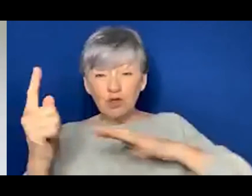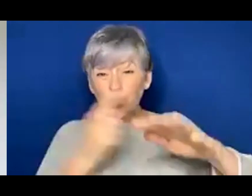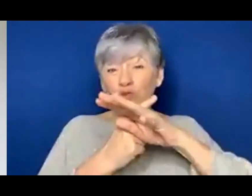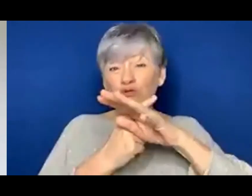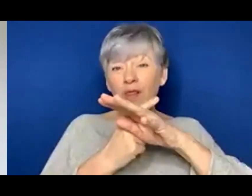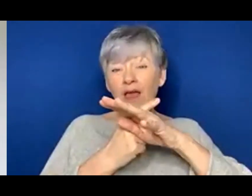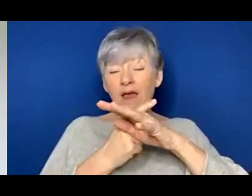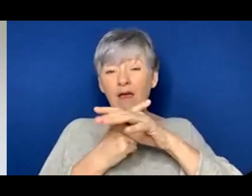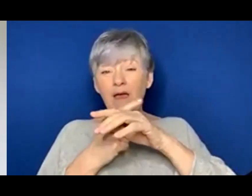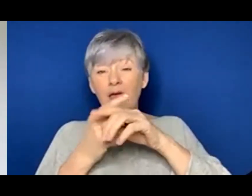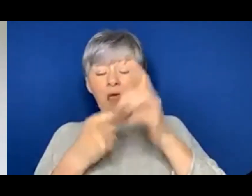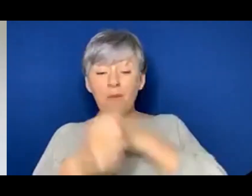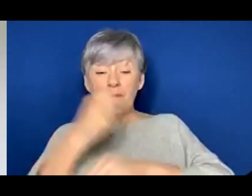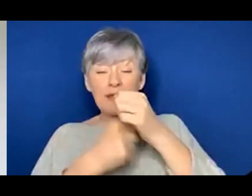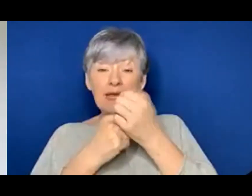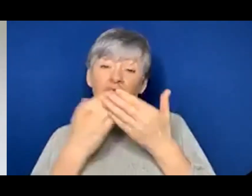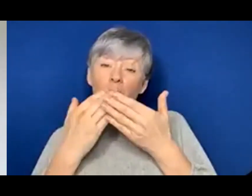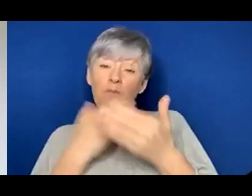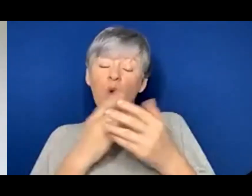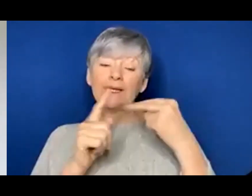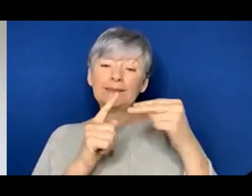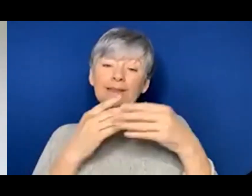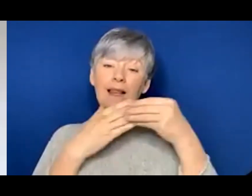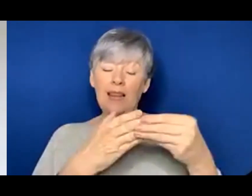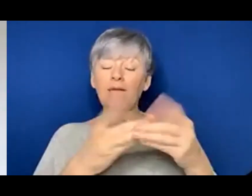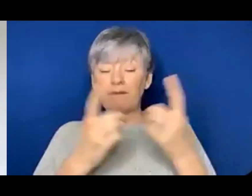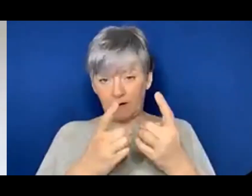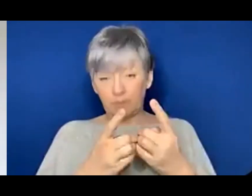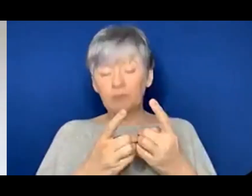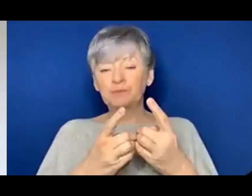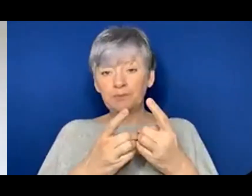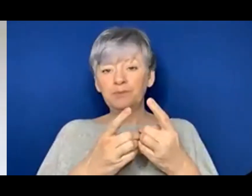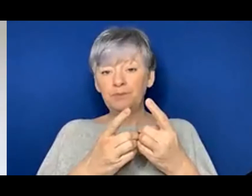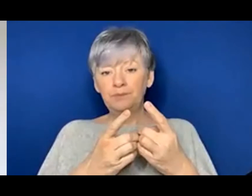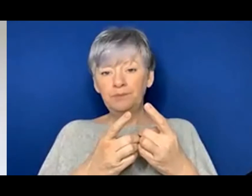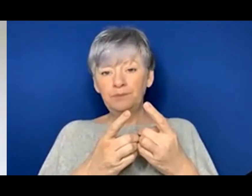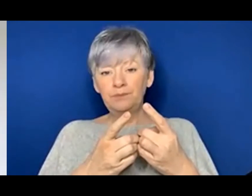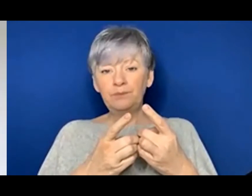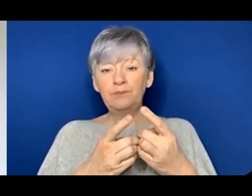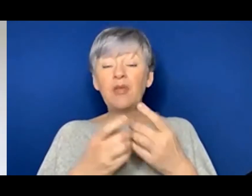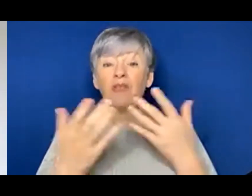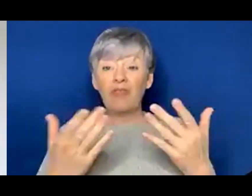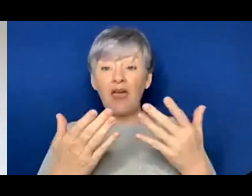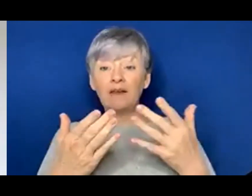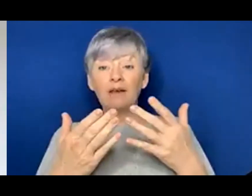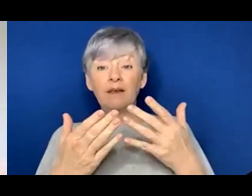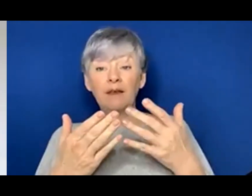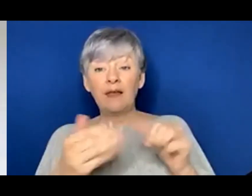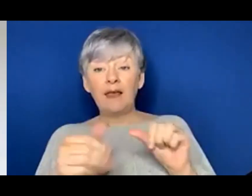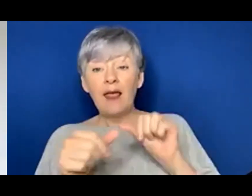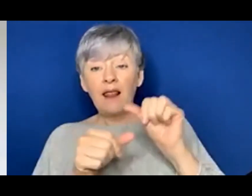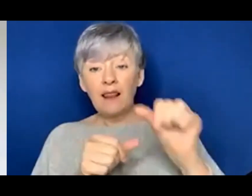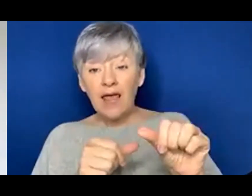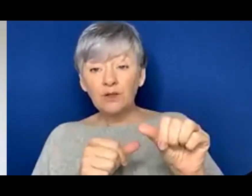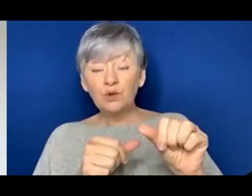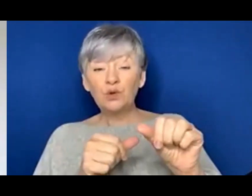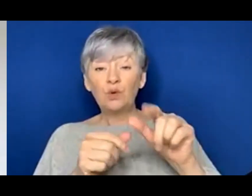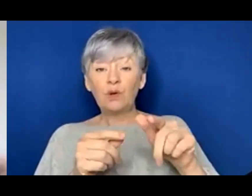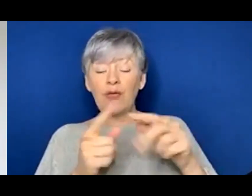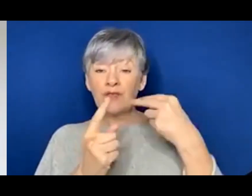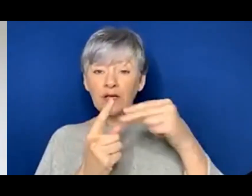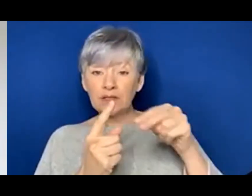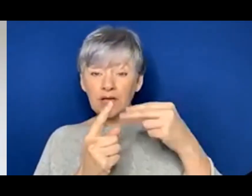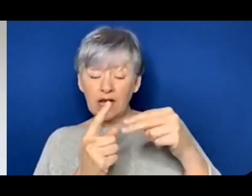fronts became more autistic led. This led to groups like Autistic Self Advocacy network in